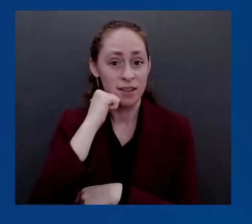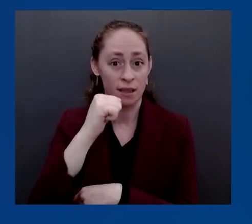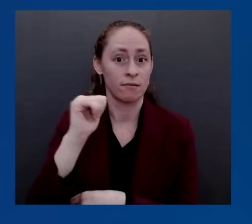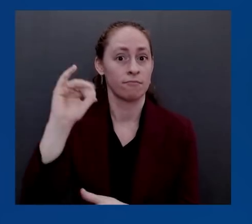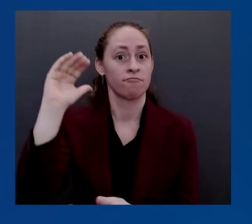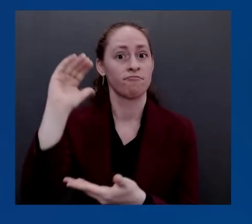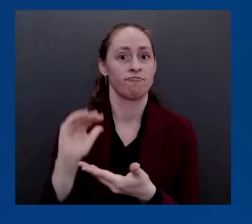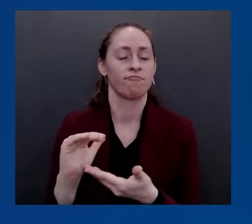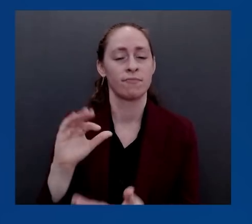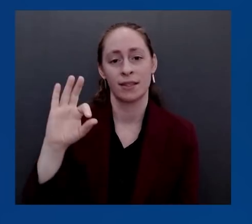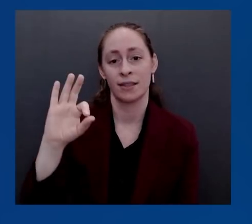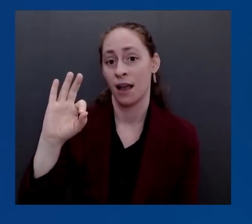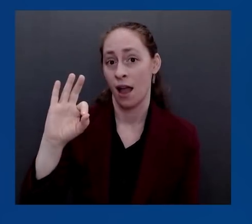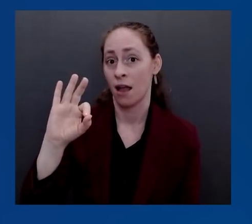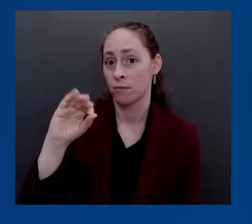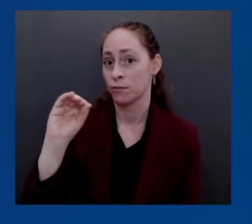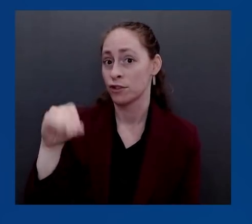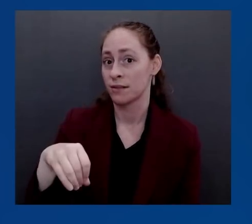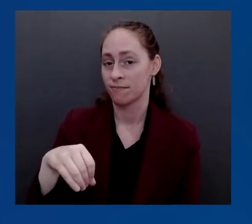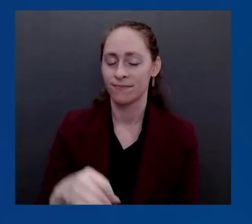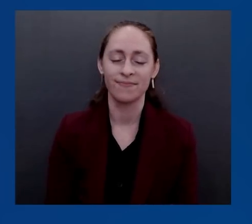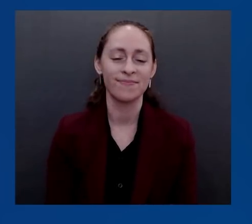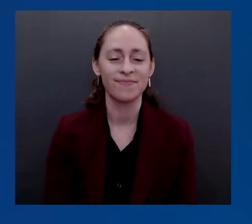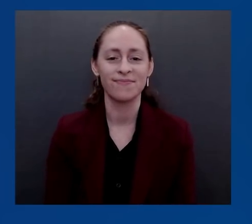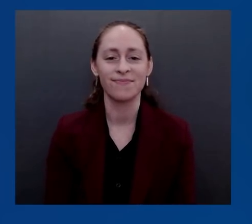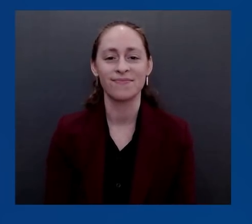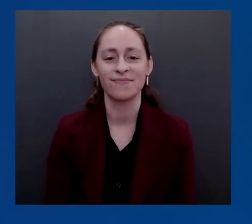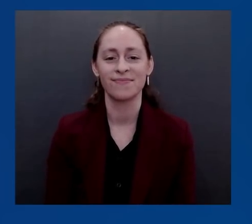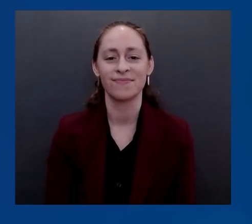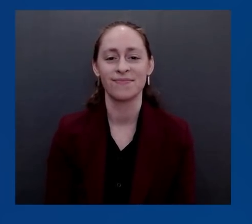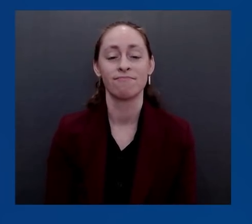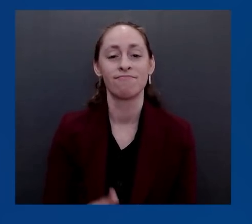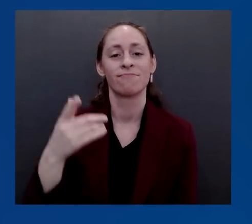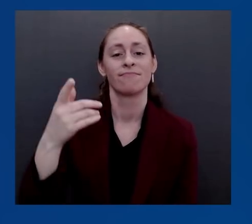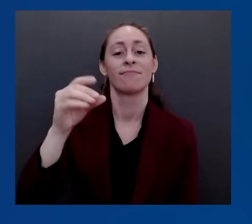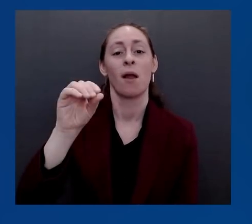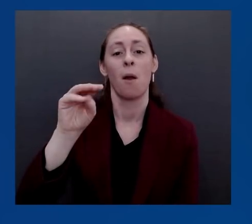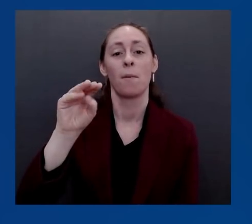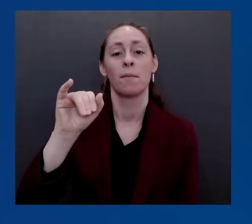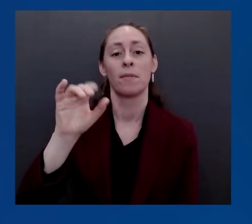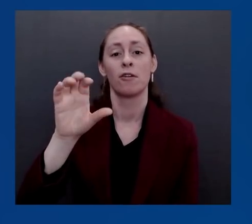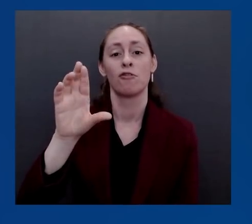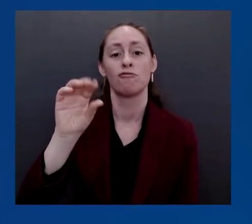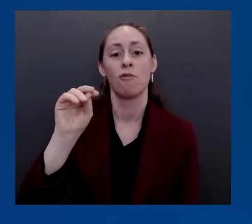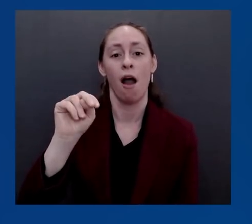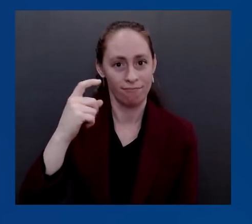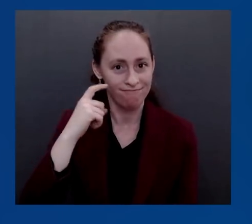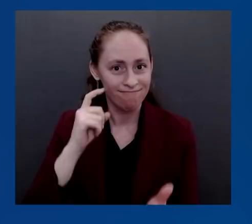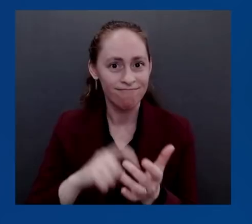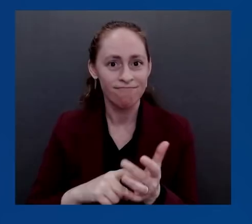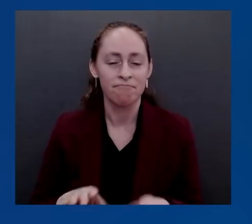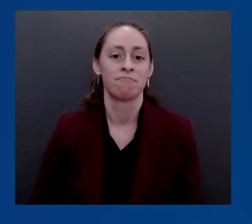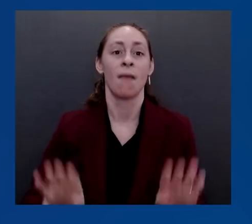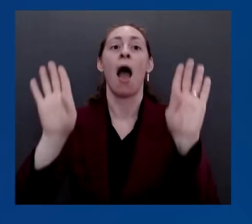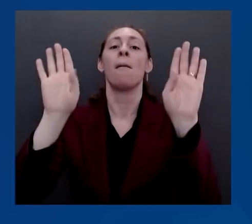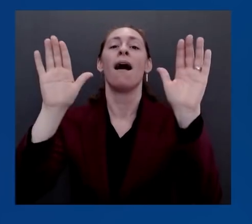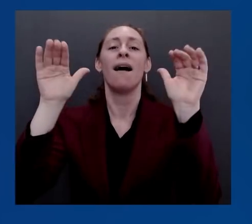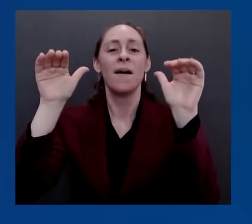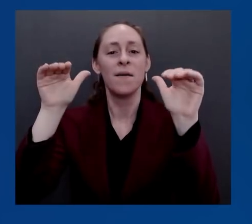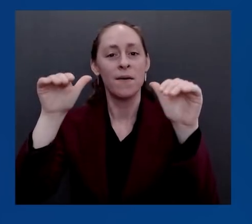Omicron cases are declining, and we are all cautiously optimistic about the trajectory we are on. Things are moving in the right direction,